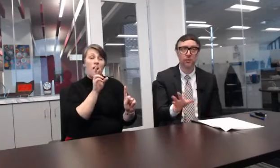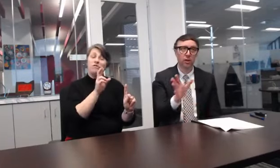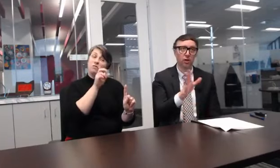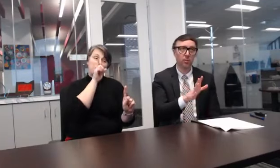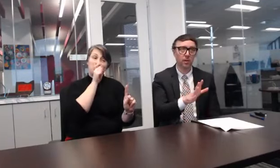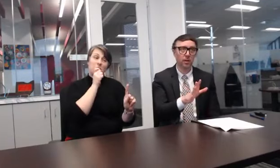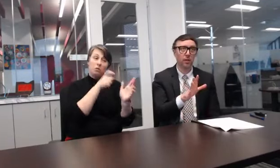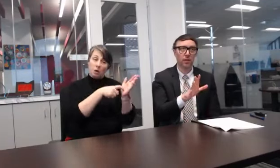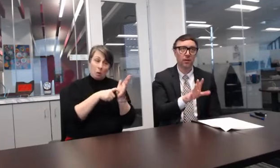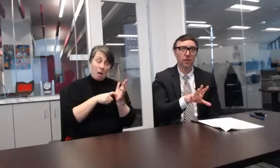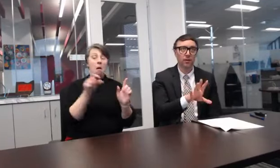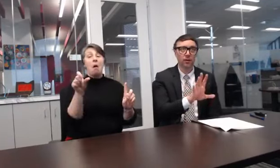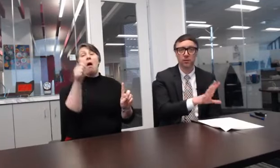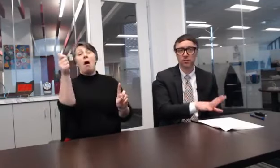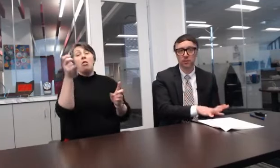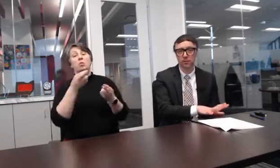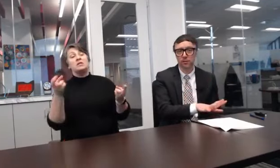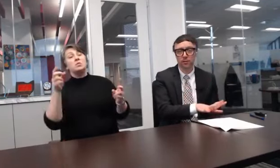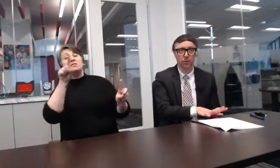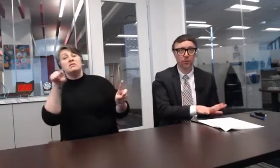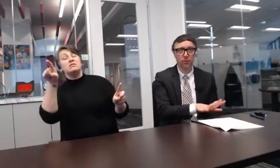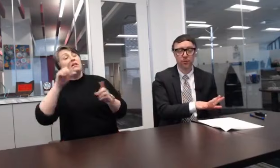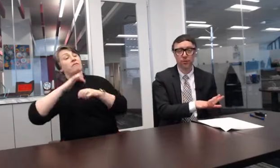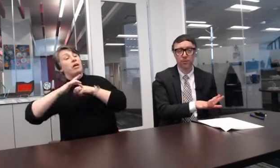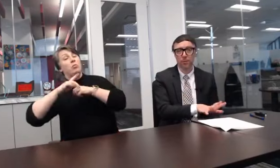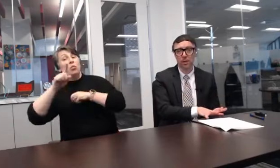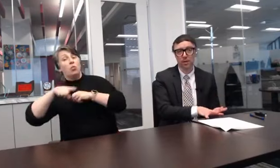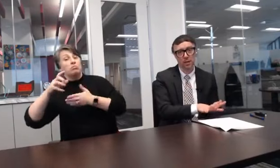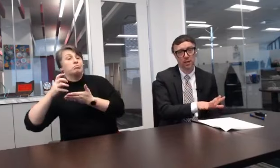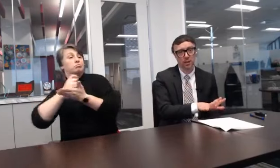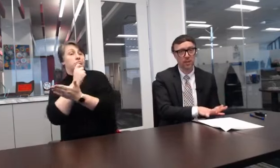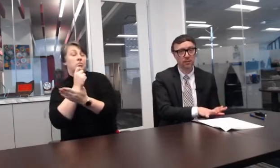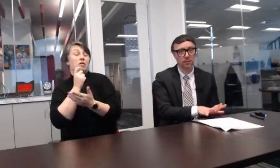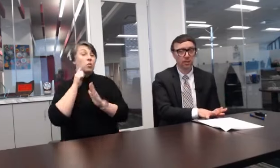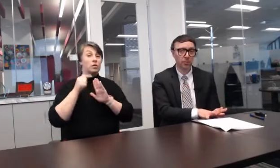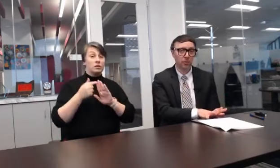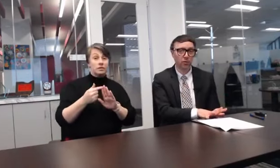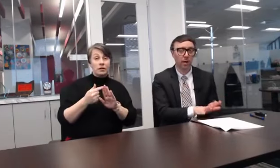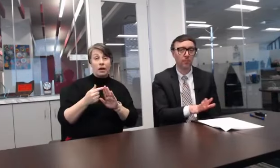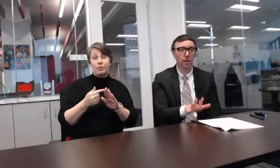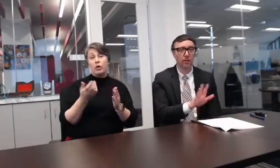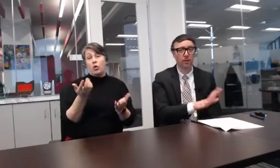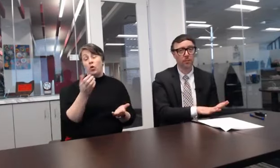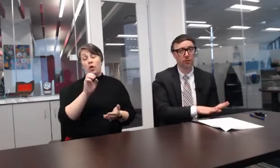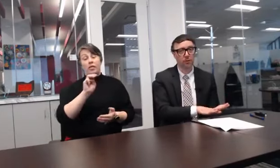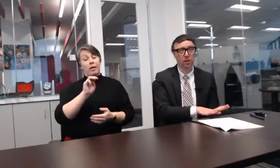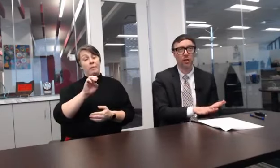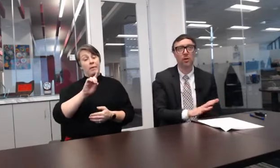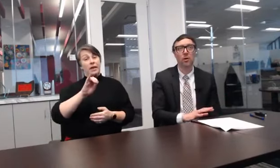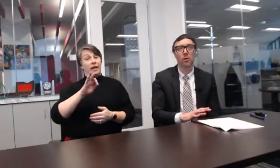So that could be, there are services available through the Medicaid EPSDT program that I talked about earlier.